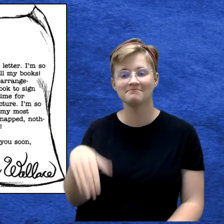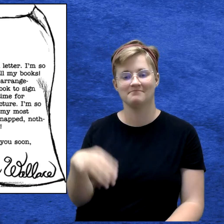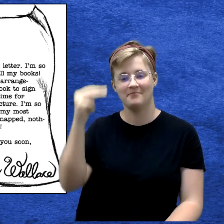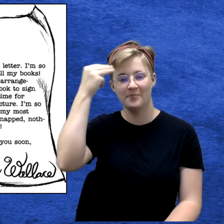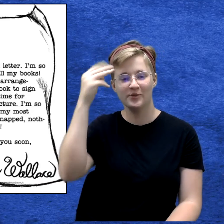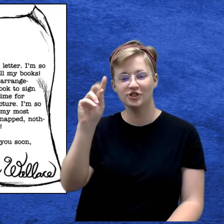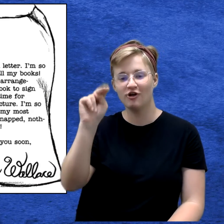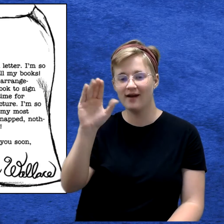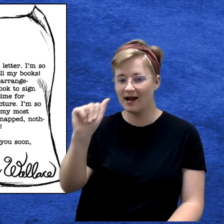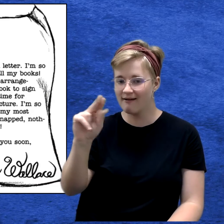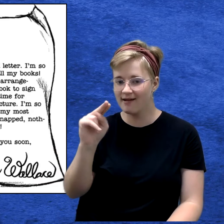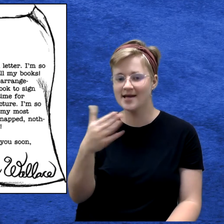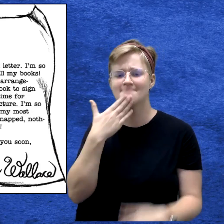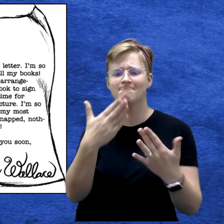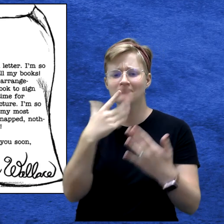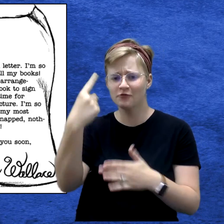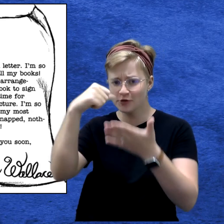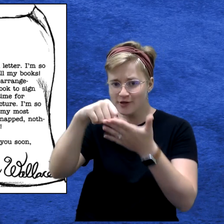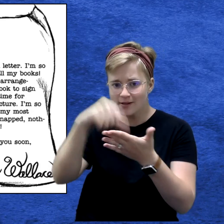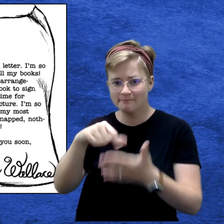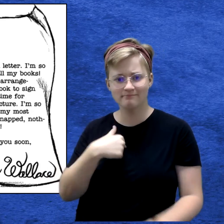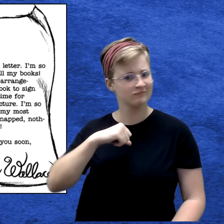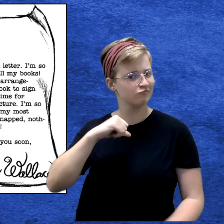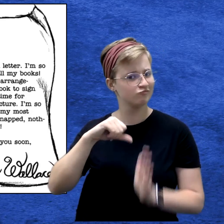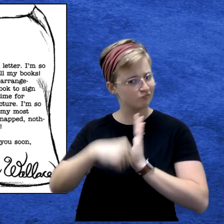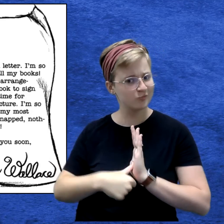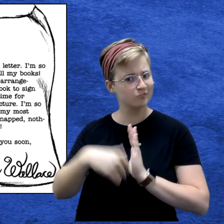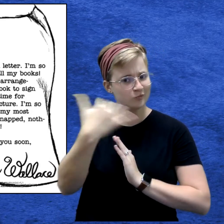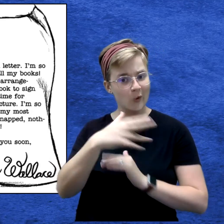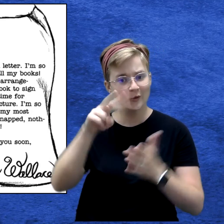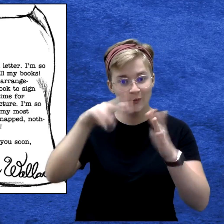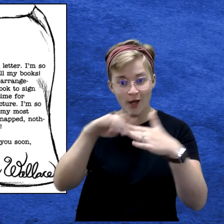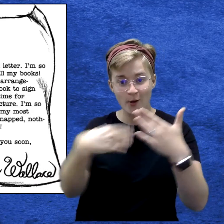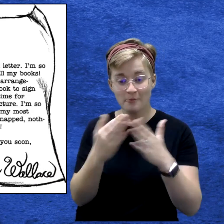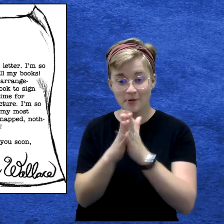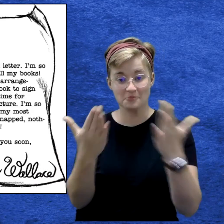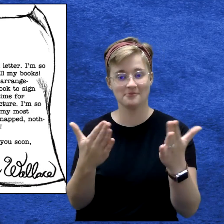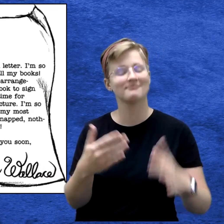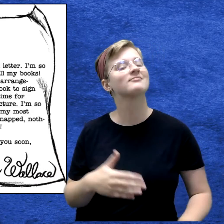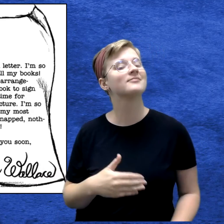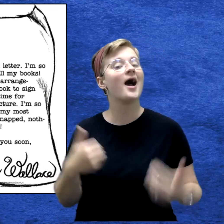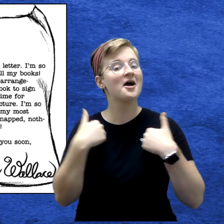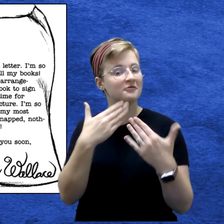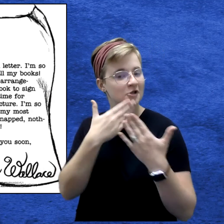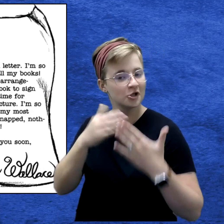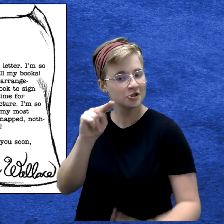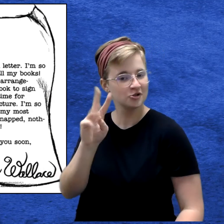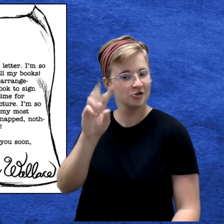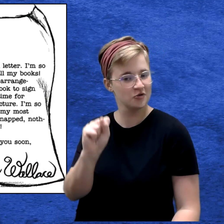I’m so impressed that you’ve read all my books! I have good news.